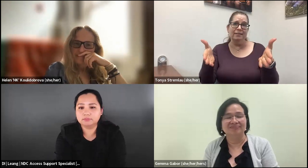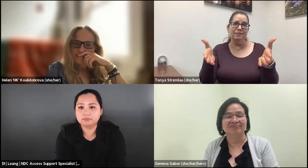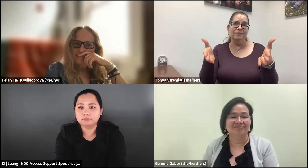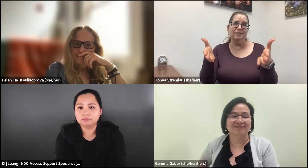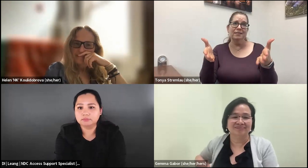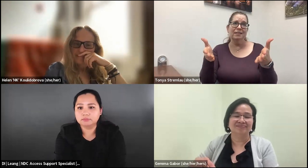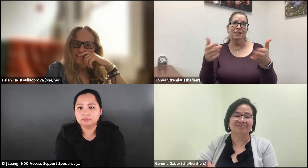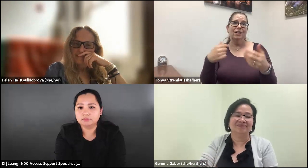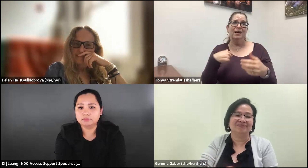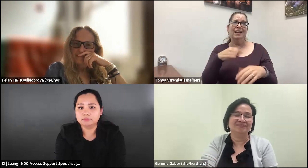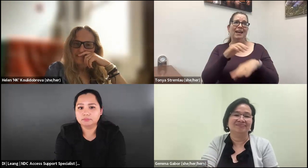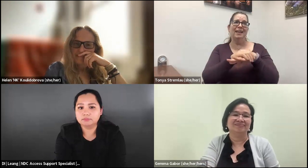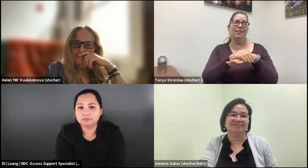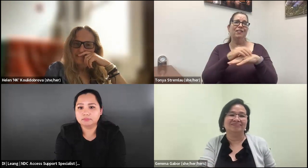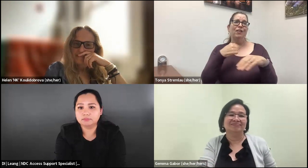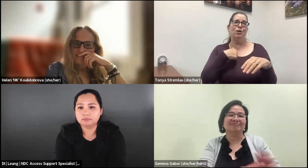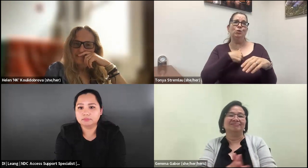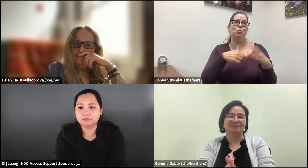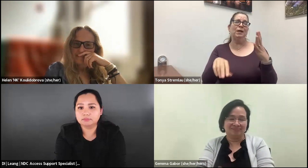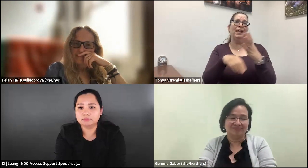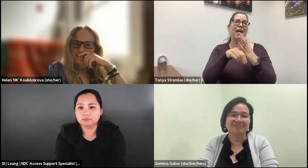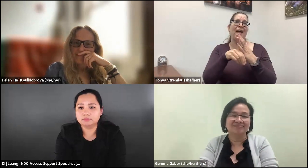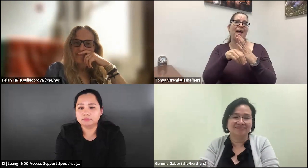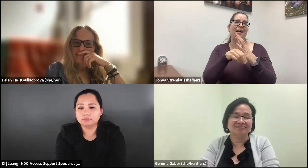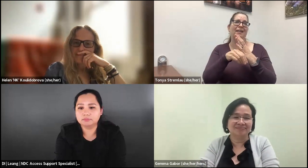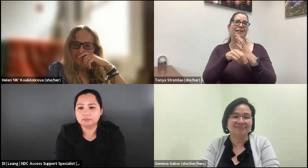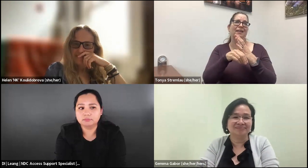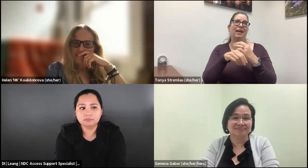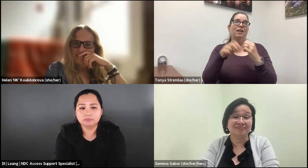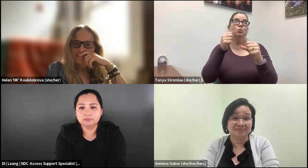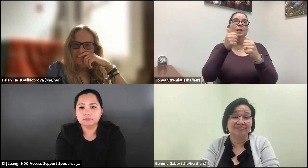Verbs are shown in a different way in ASL as opposed to English.